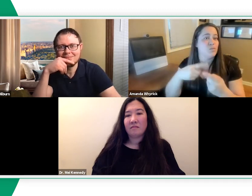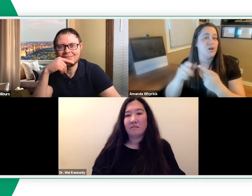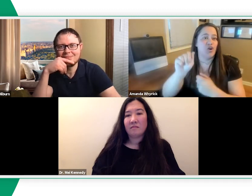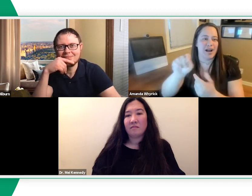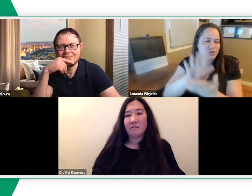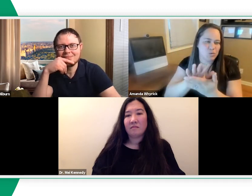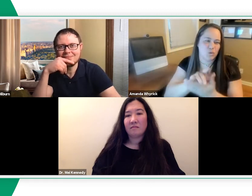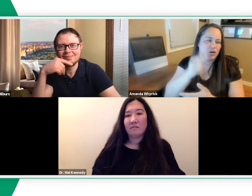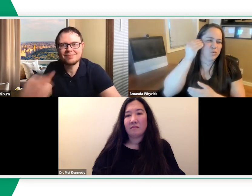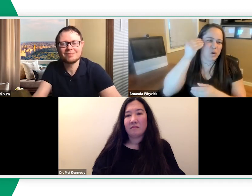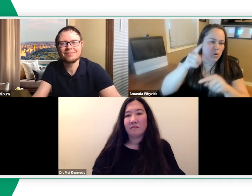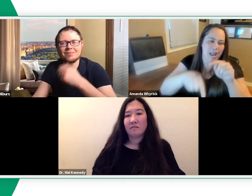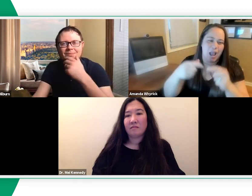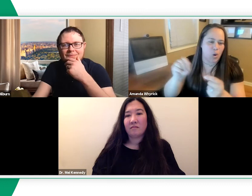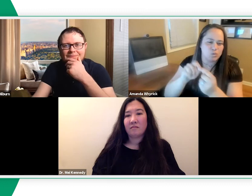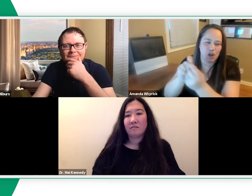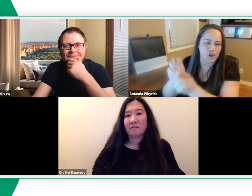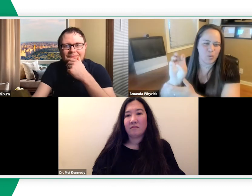up a level of control because when you’re at school, you know you can’t go to certain